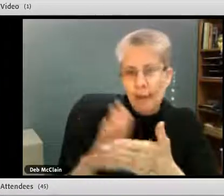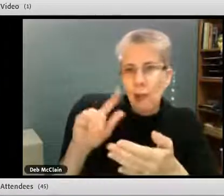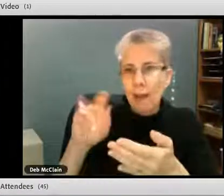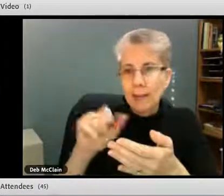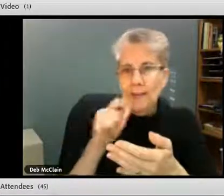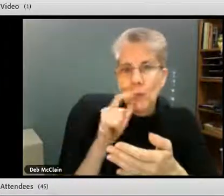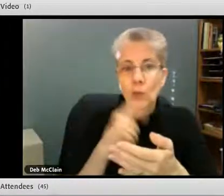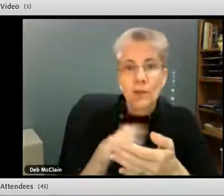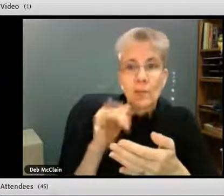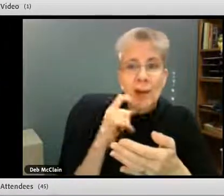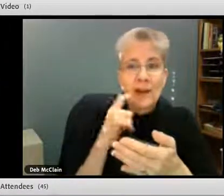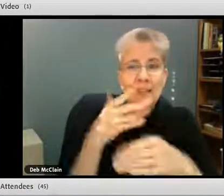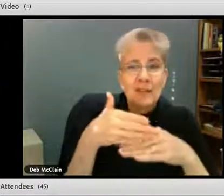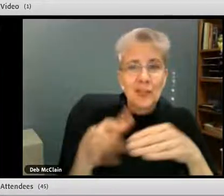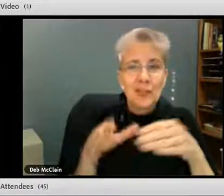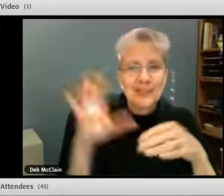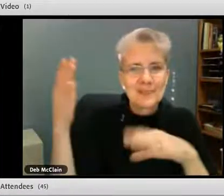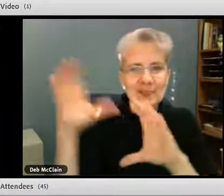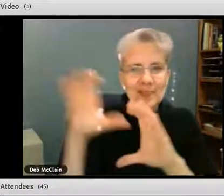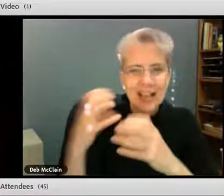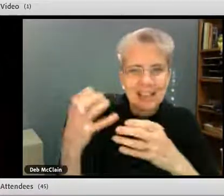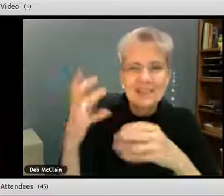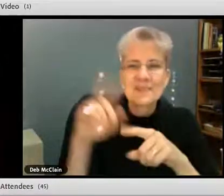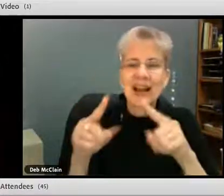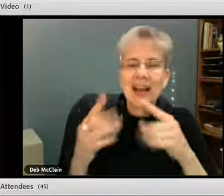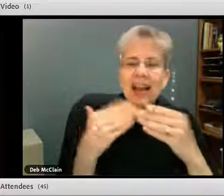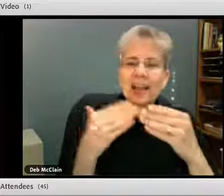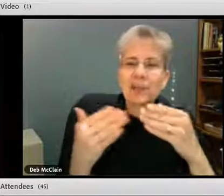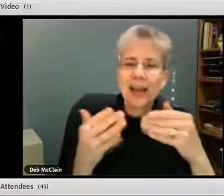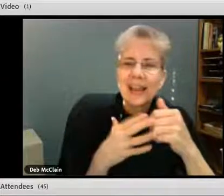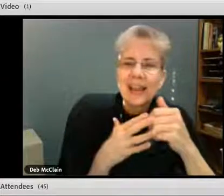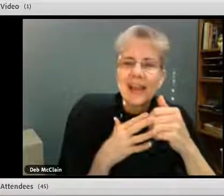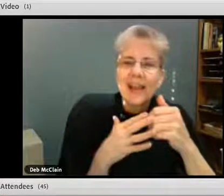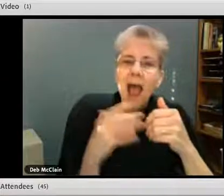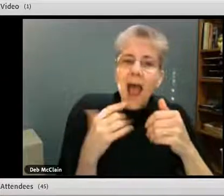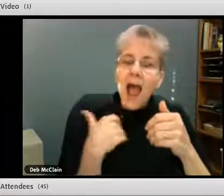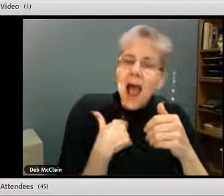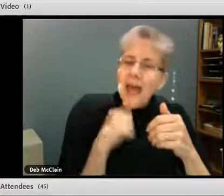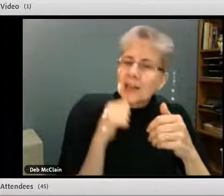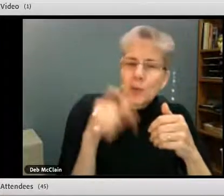But I probably don't need 500, but if I take 500 pictures,